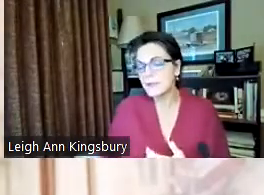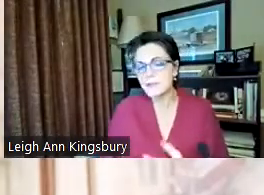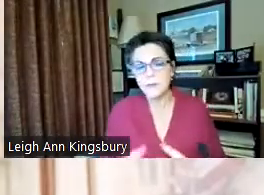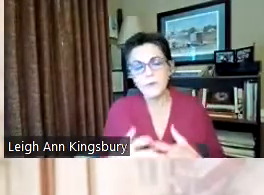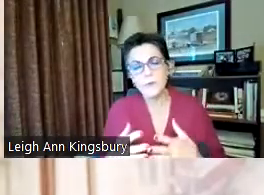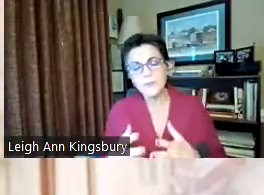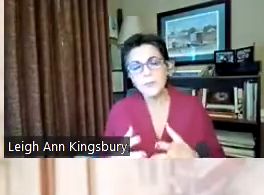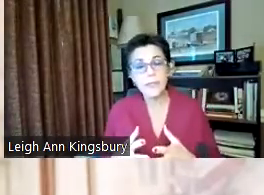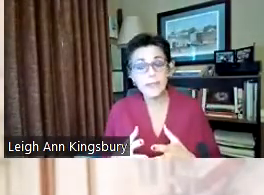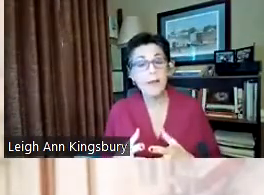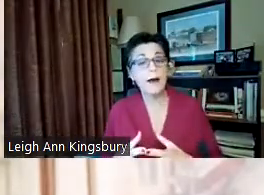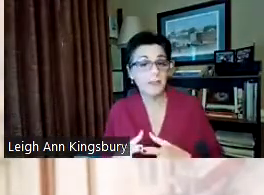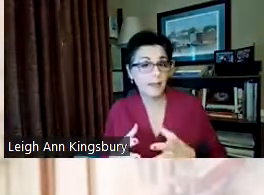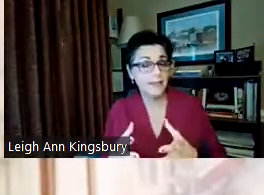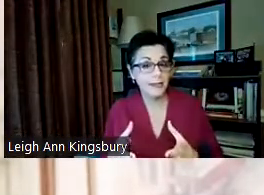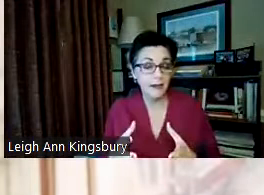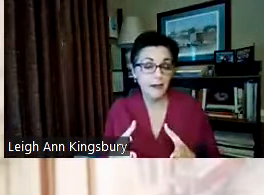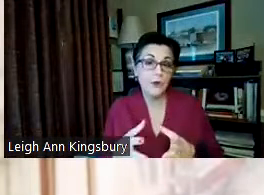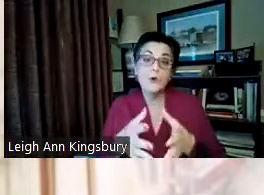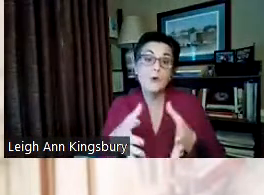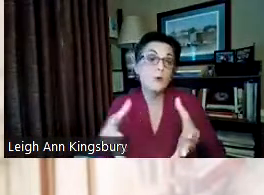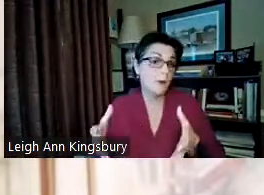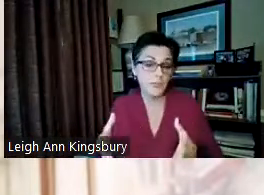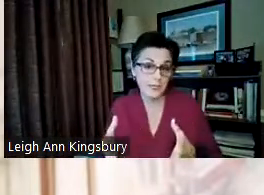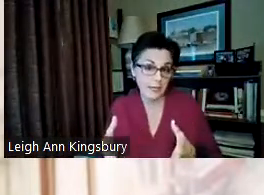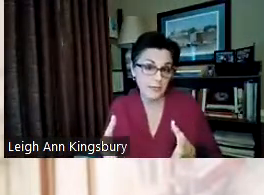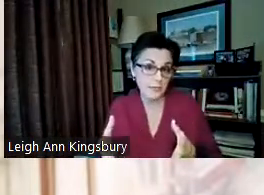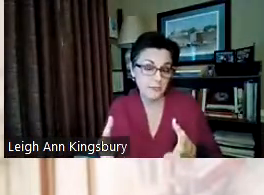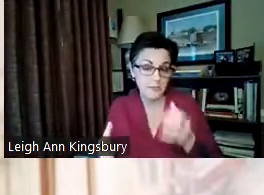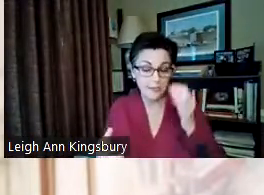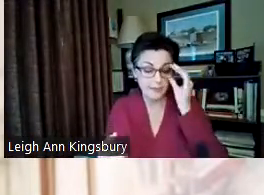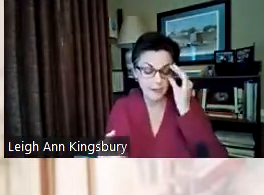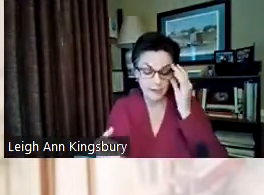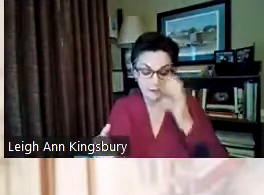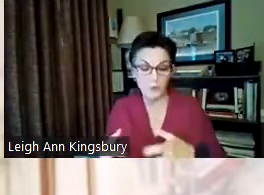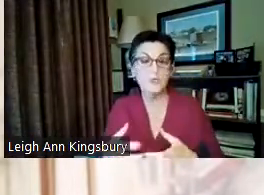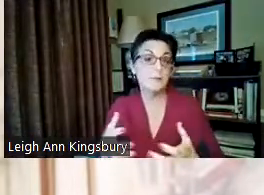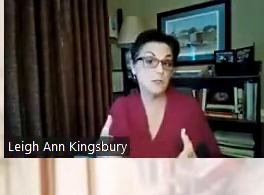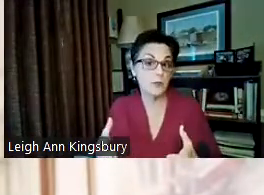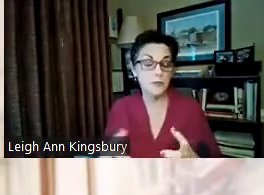So, as we think about that idea of who do I want to engage in? Or who does the person want to